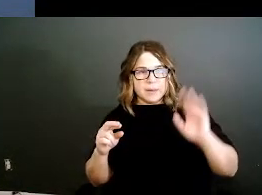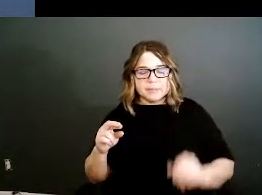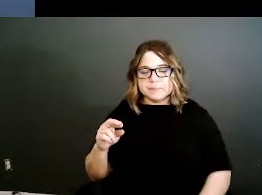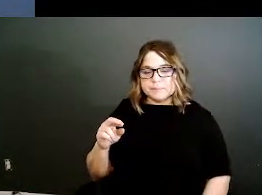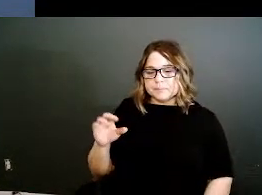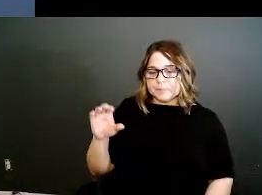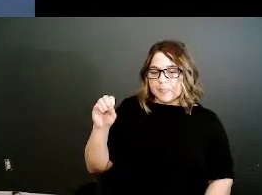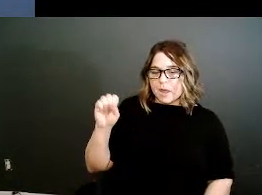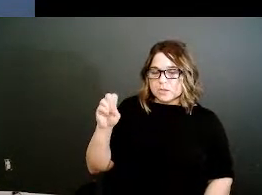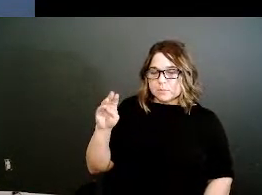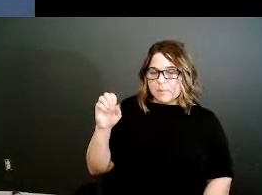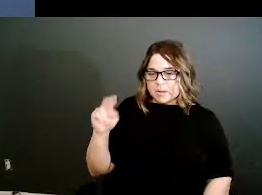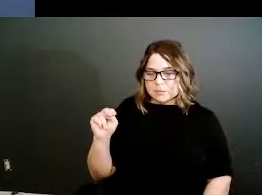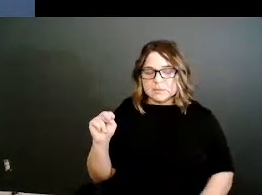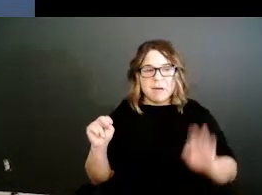≫ COUNCIL PRESIDENT BENDER: AYE. ≫ Clerk: THERE ARE 13 AYES.